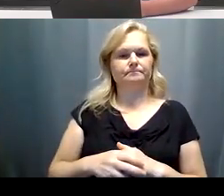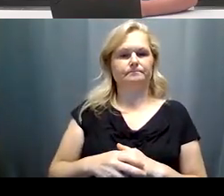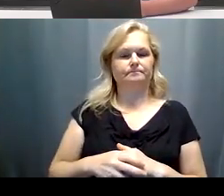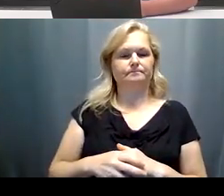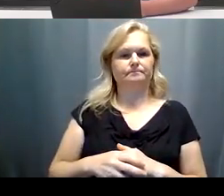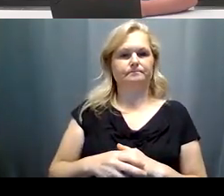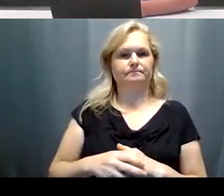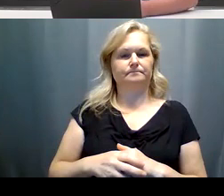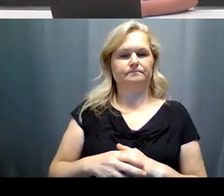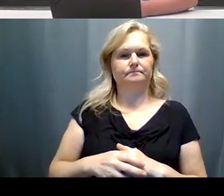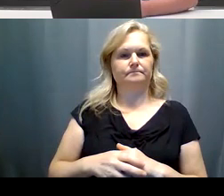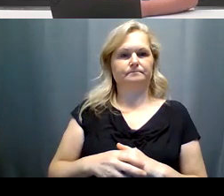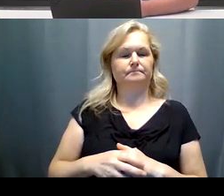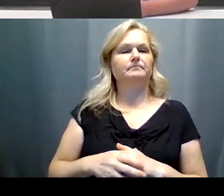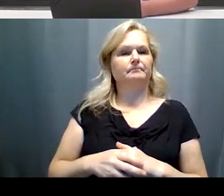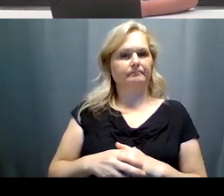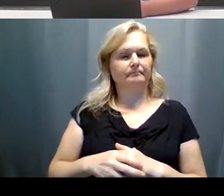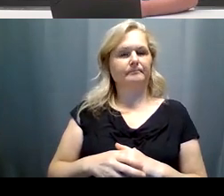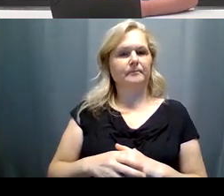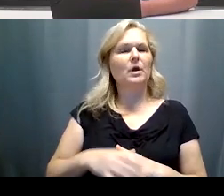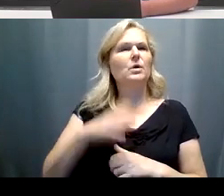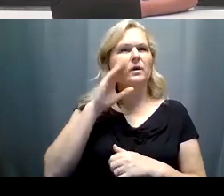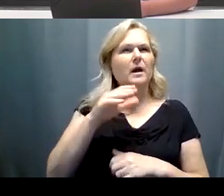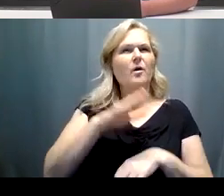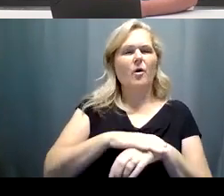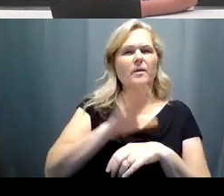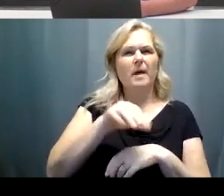These are some useful resources on Inspire Democracy website